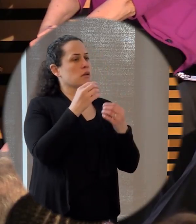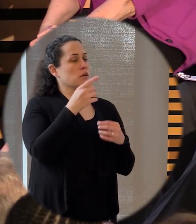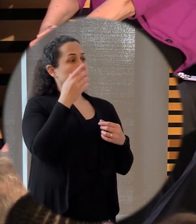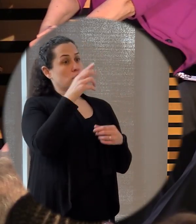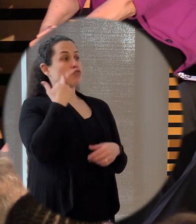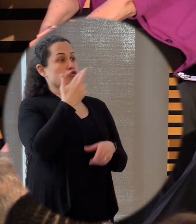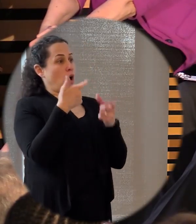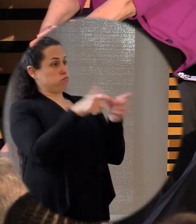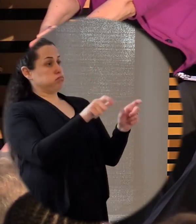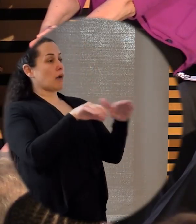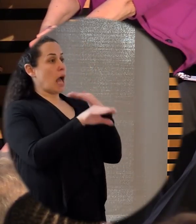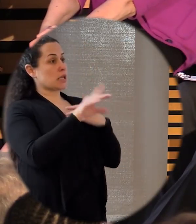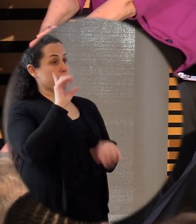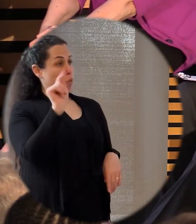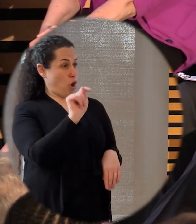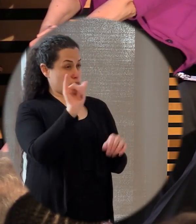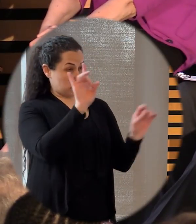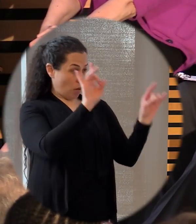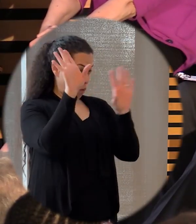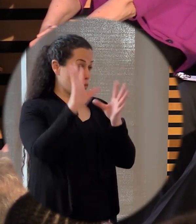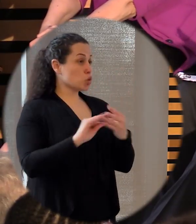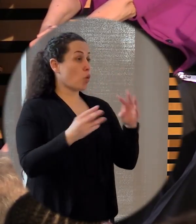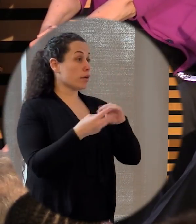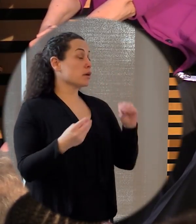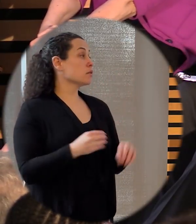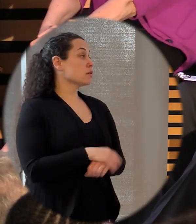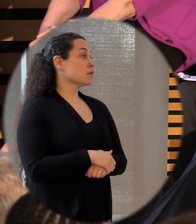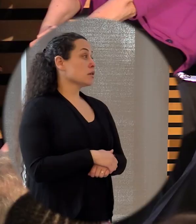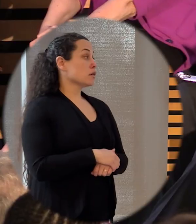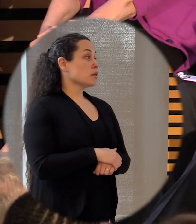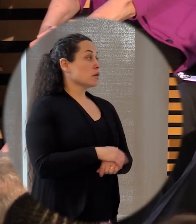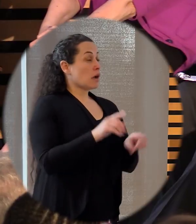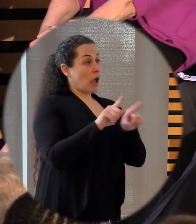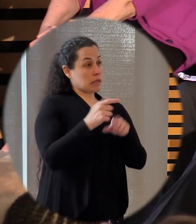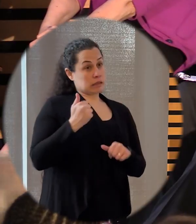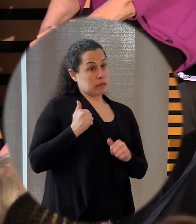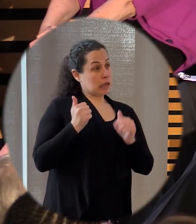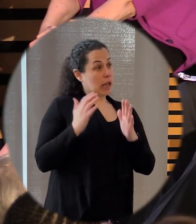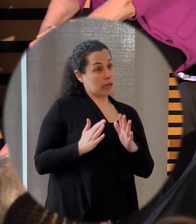a washroom, it's a horrible story. I have to also say is just a Canadian and it's appalling